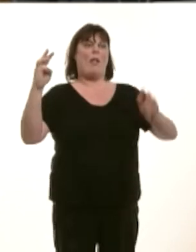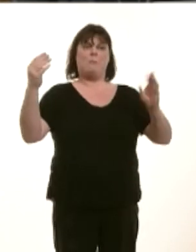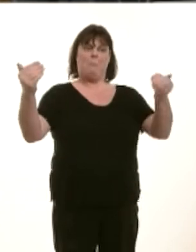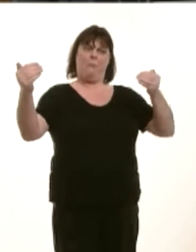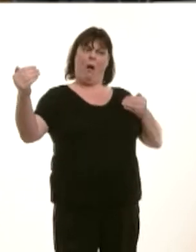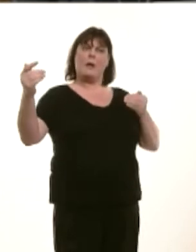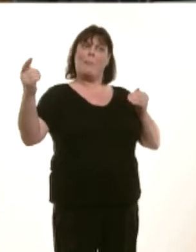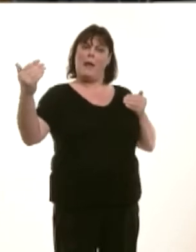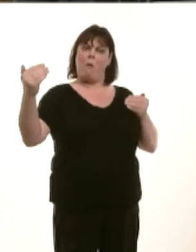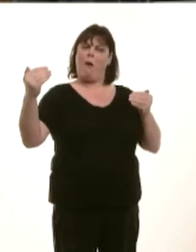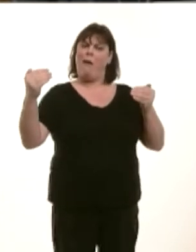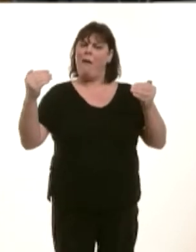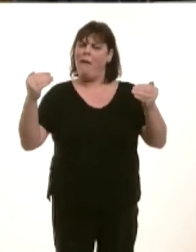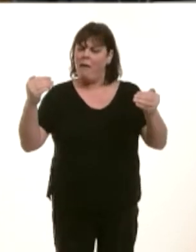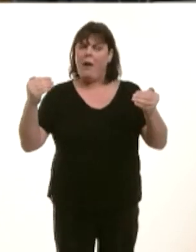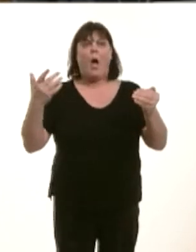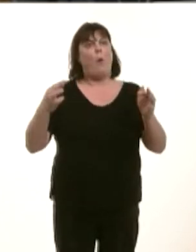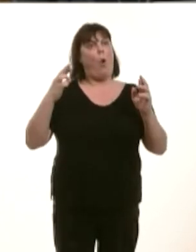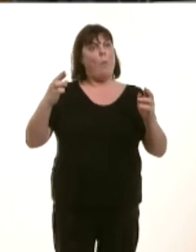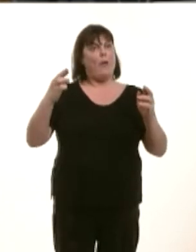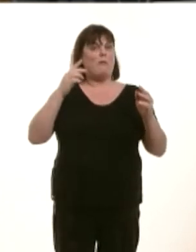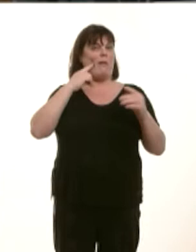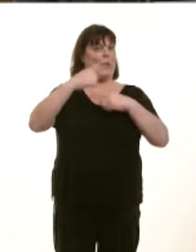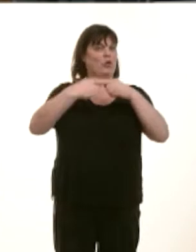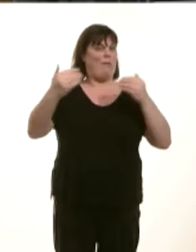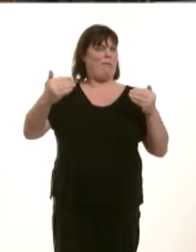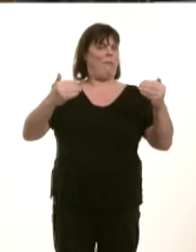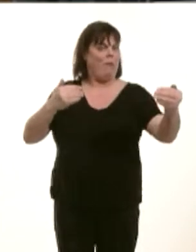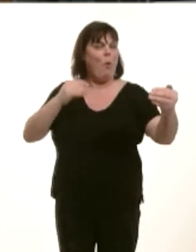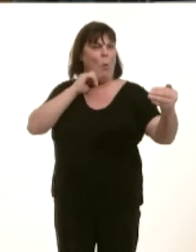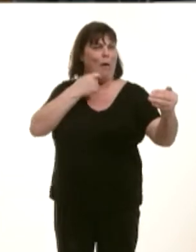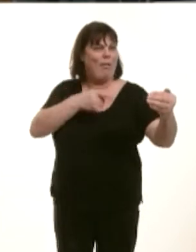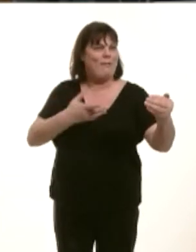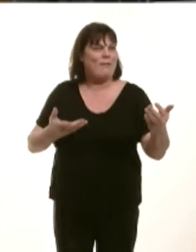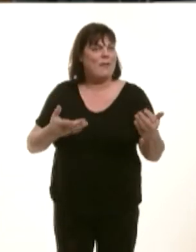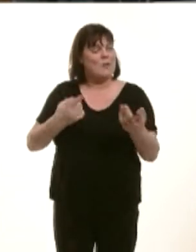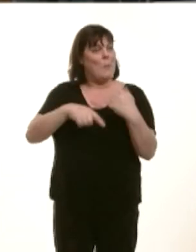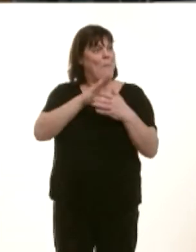to be on a par and, we hope, doing better than England when it comes to GCSEs. So, we